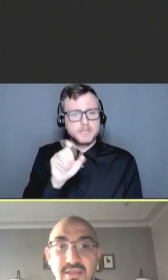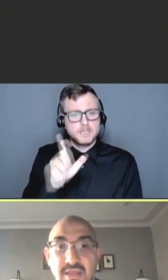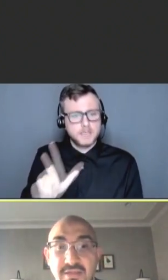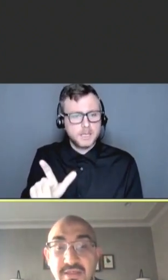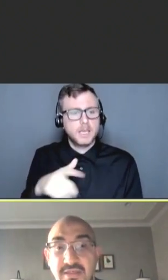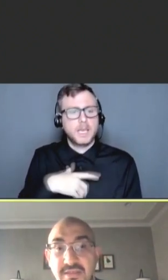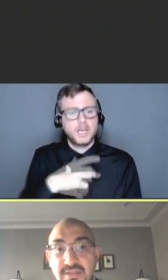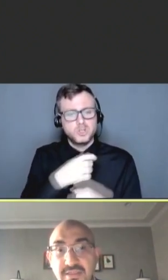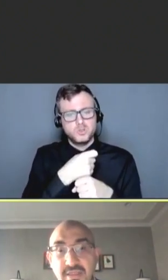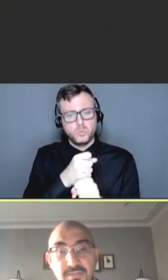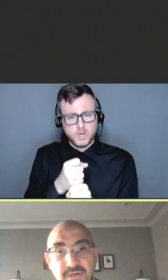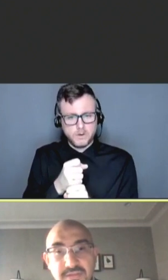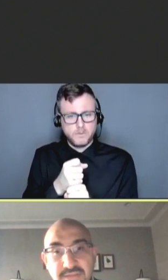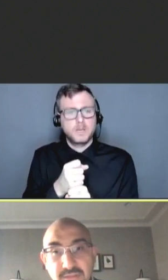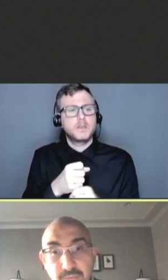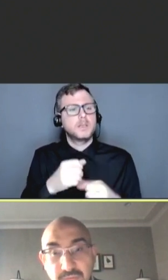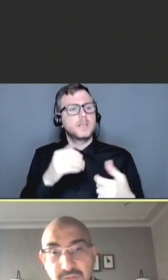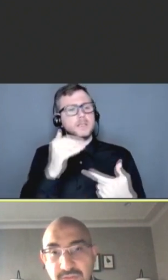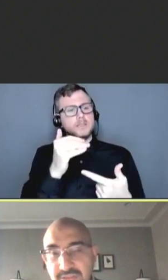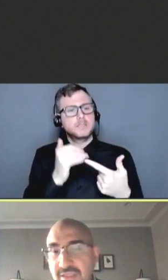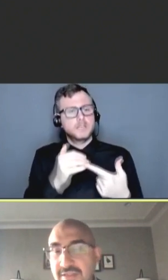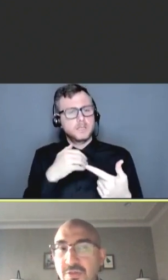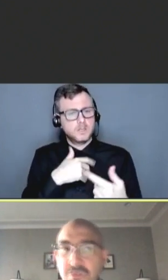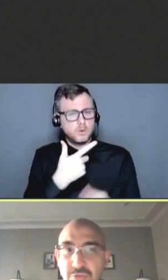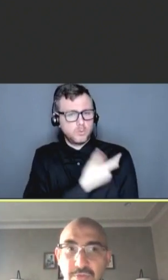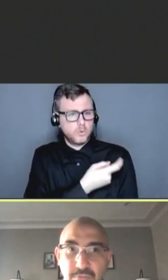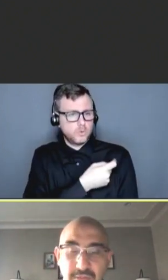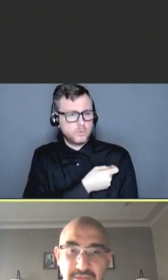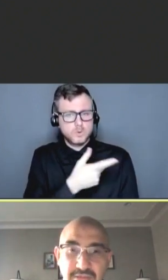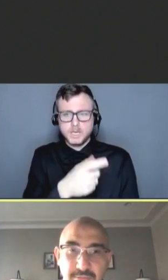And then, the second part is the booster immunization. I did not show you the data,